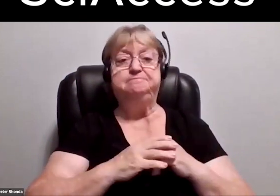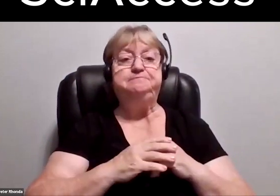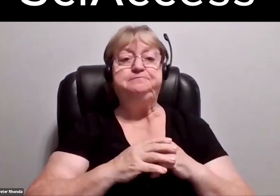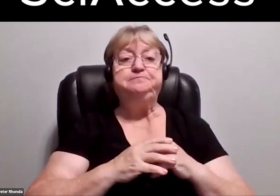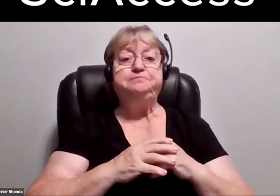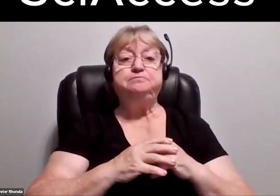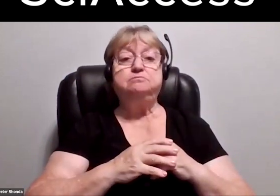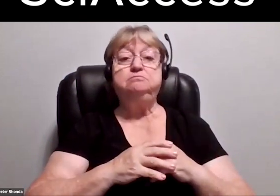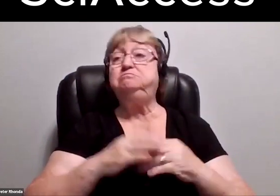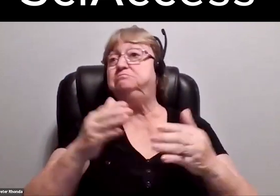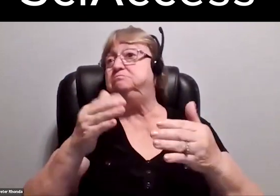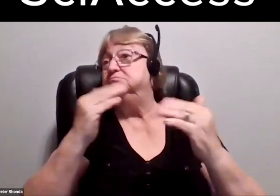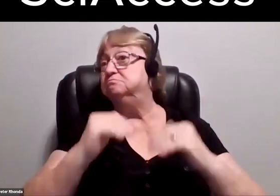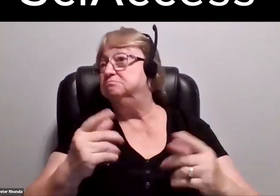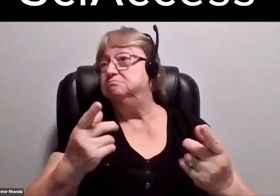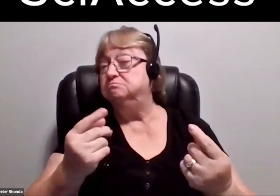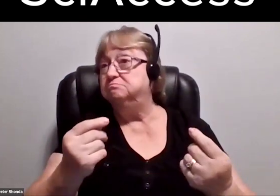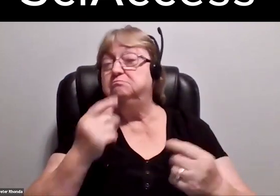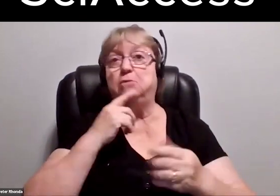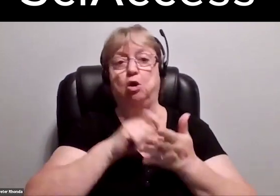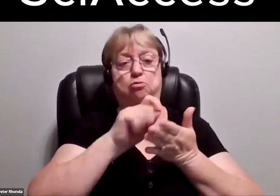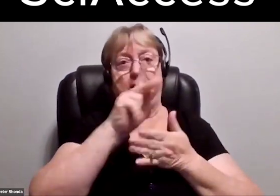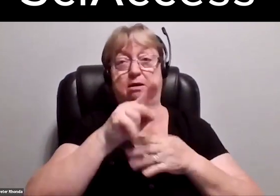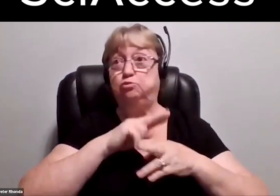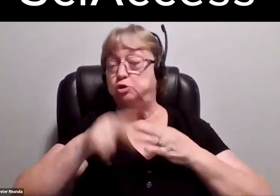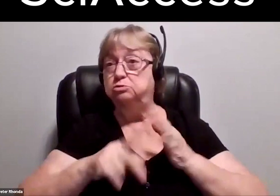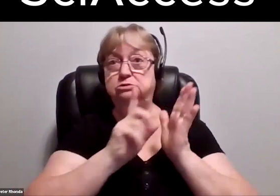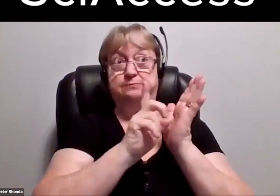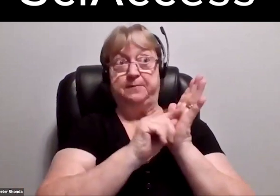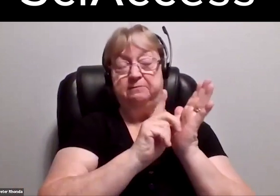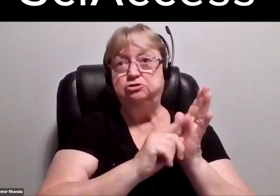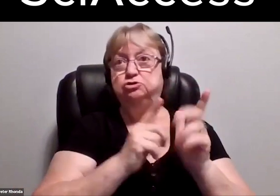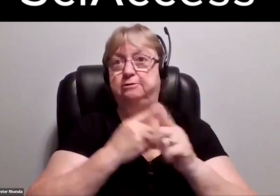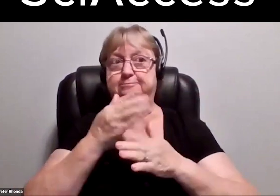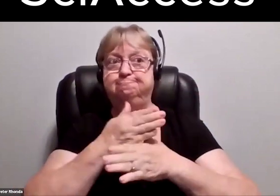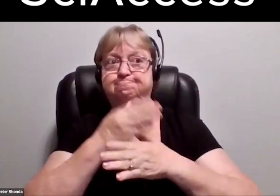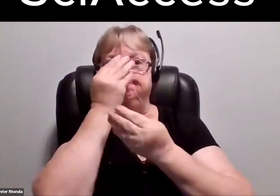The next steps, write up and publish our results, share what we learned, including our 3D models and lessons.